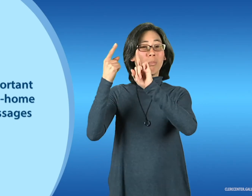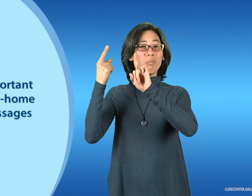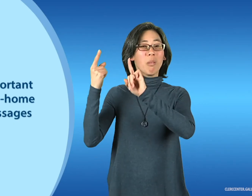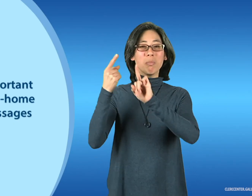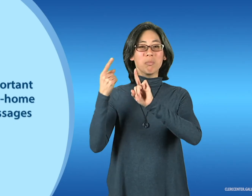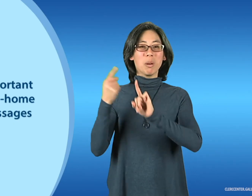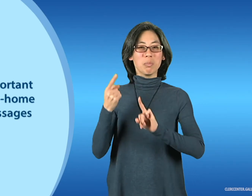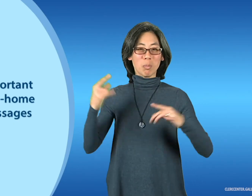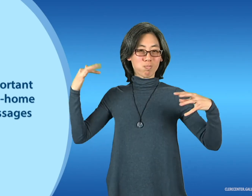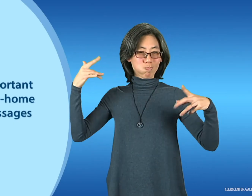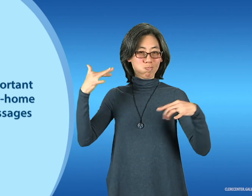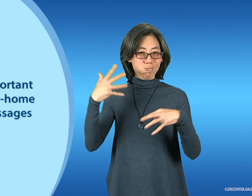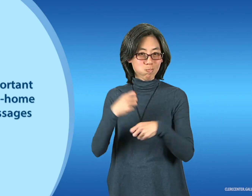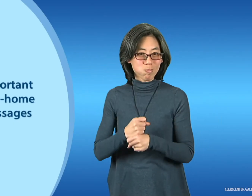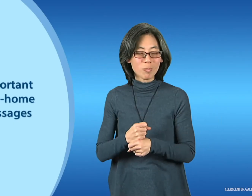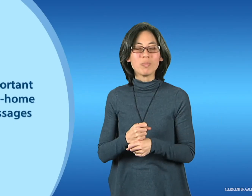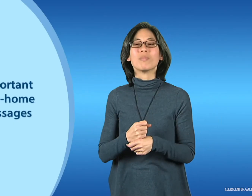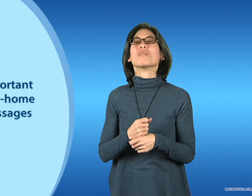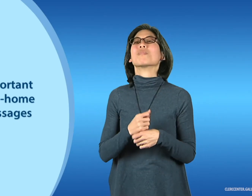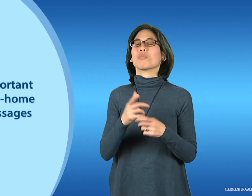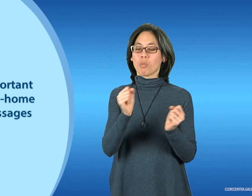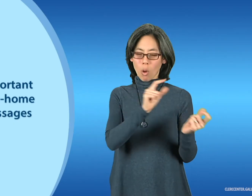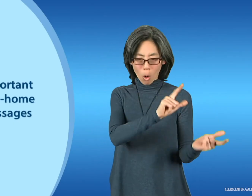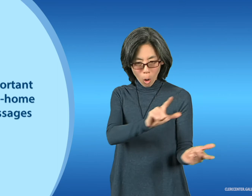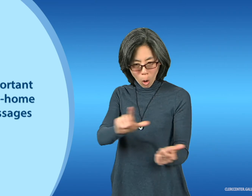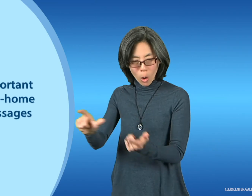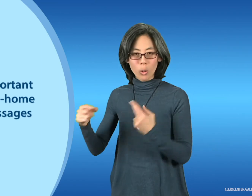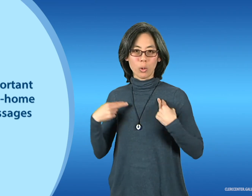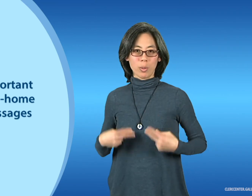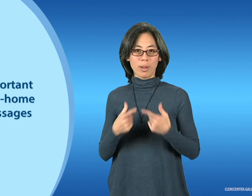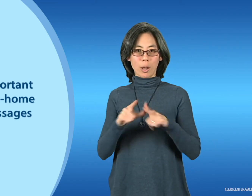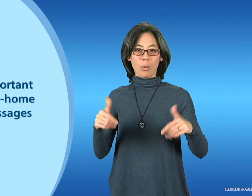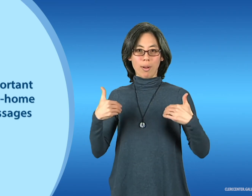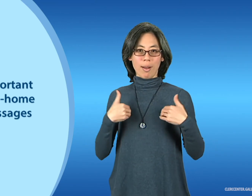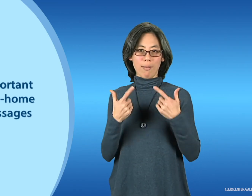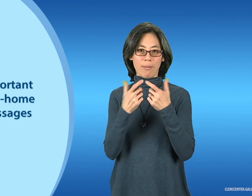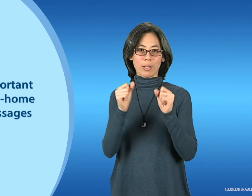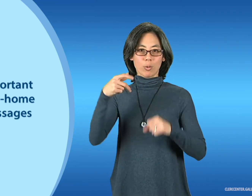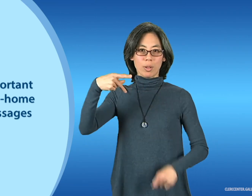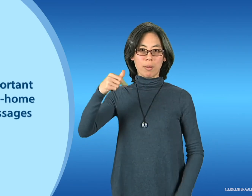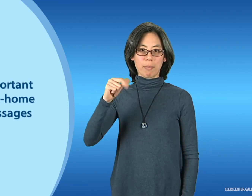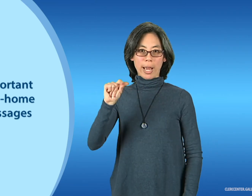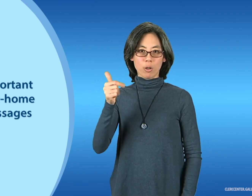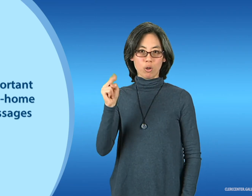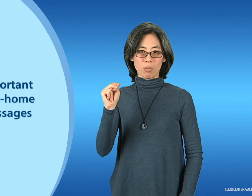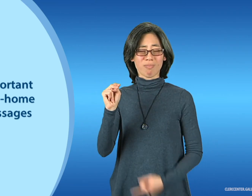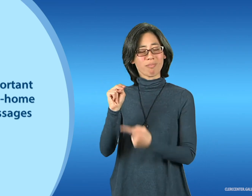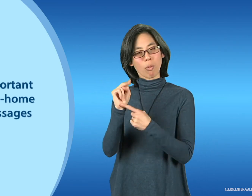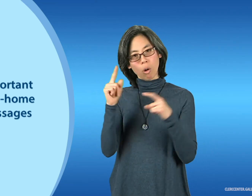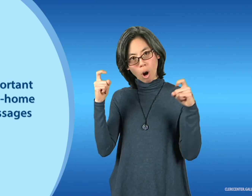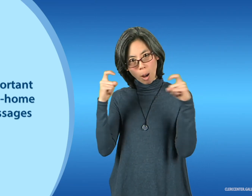So what are the big take-home questions from this webcast? First, all human languages have language patterns.